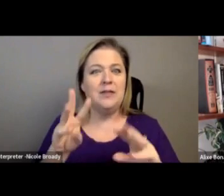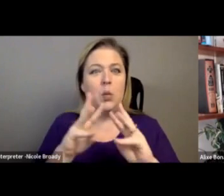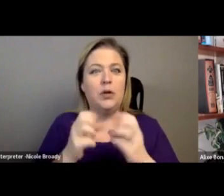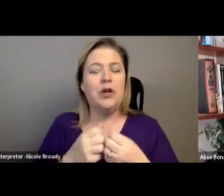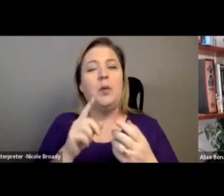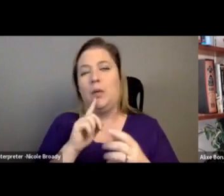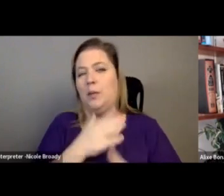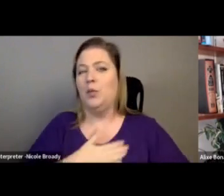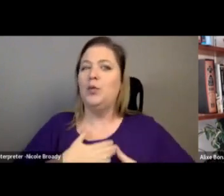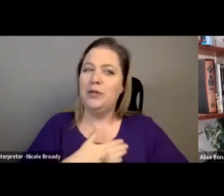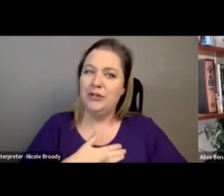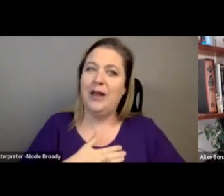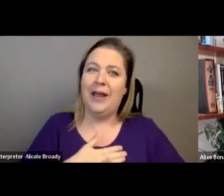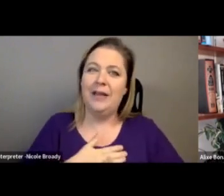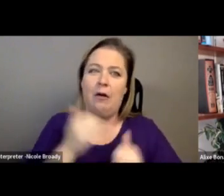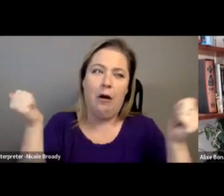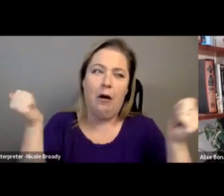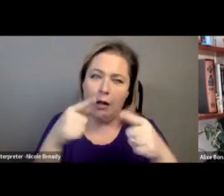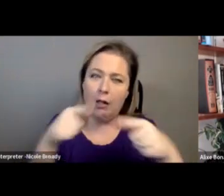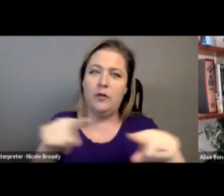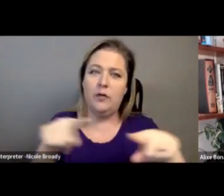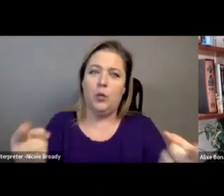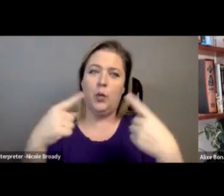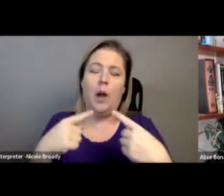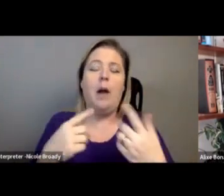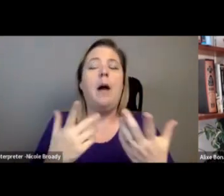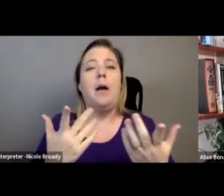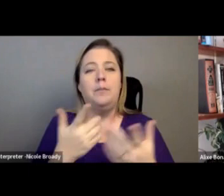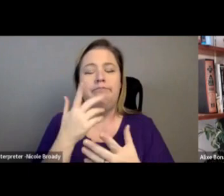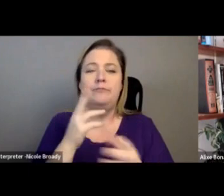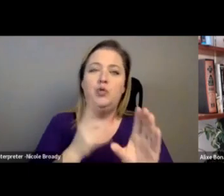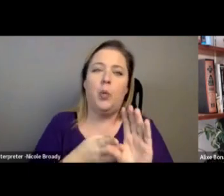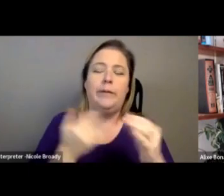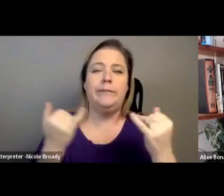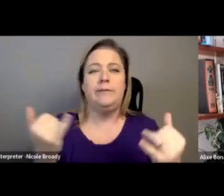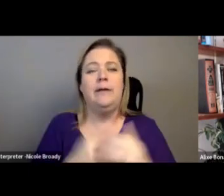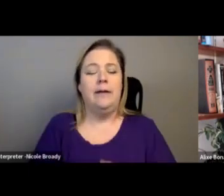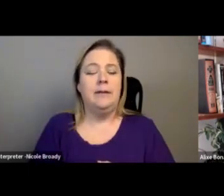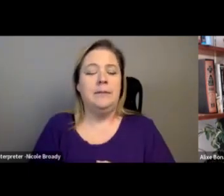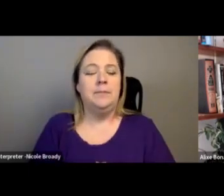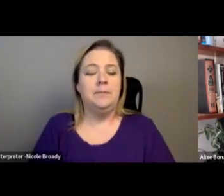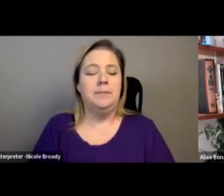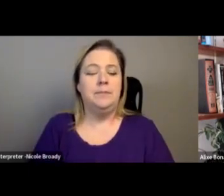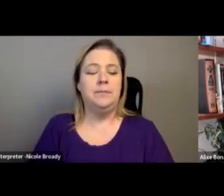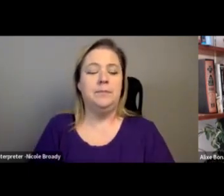appreciate appreciate each and every one of you who is joining today. I see answers still